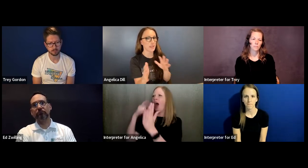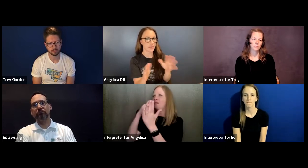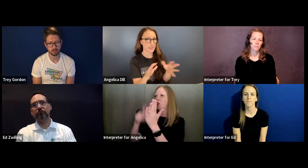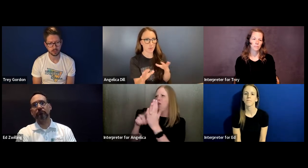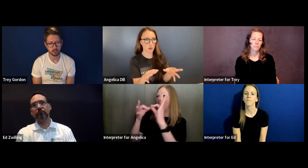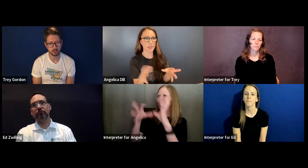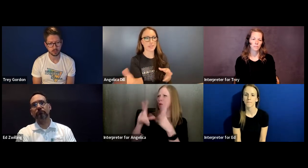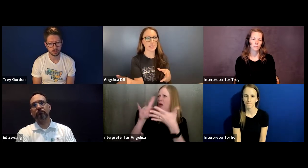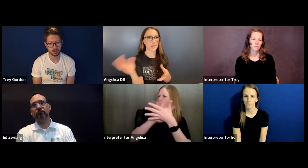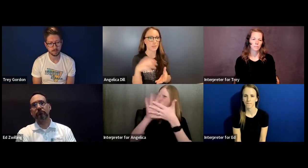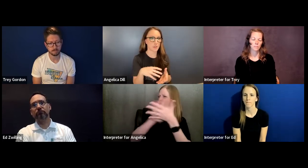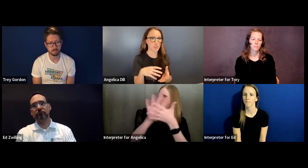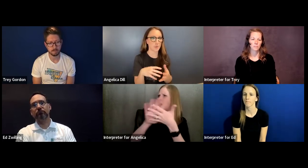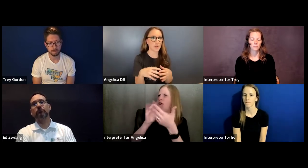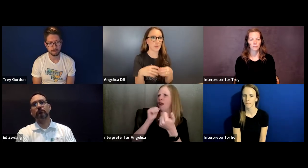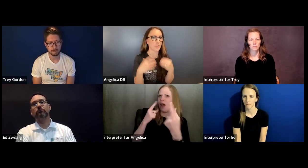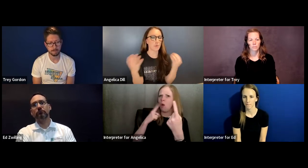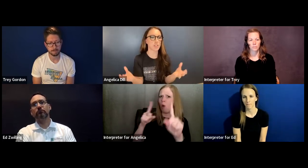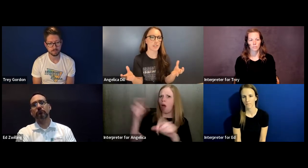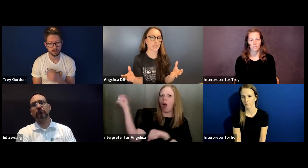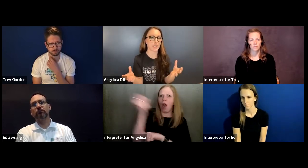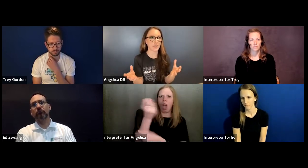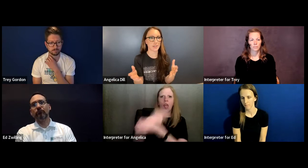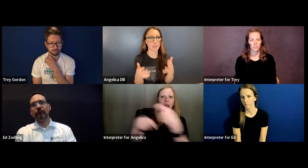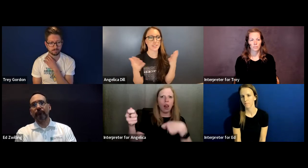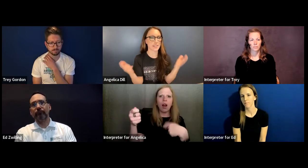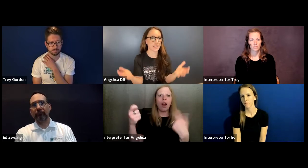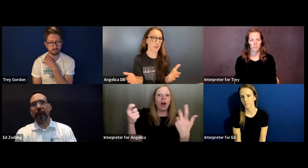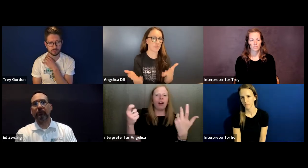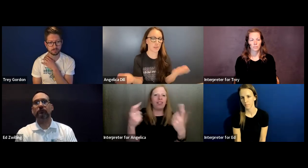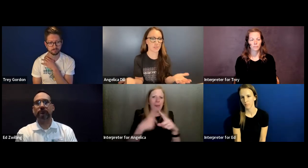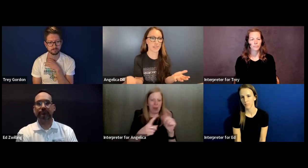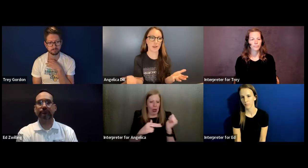this isn't working let's get another interpreter in but unfortunately nursing staff medical staff